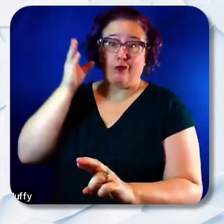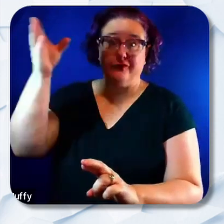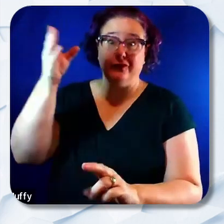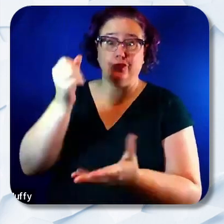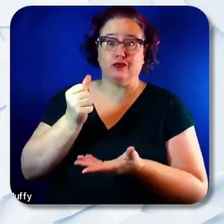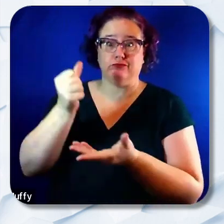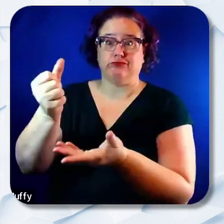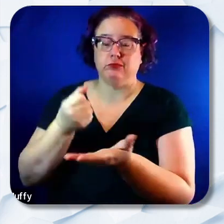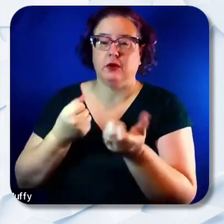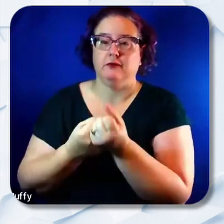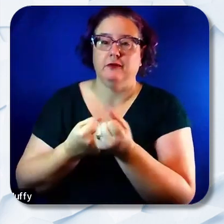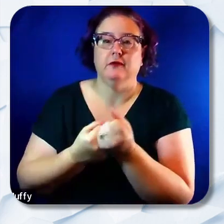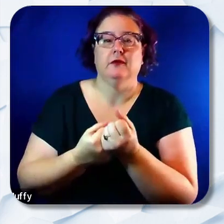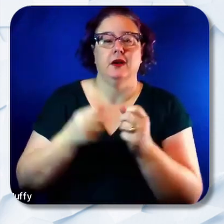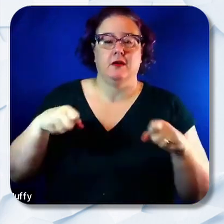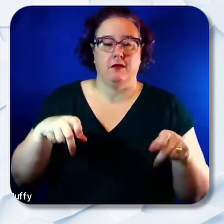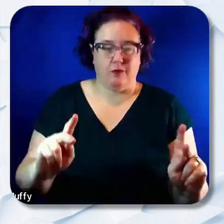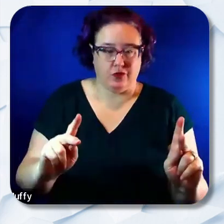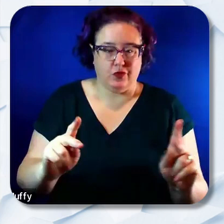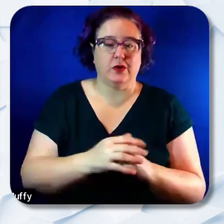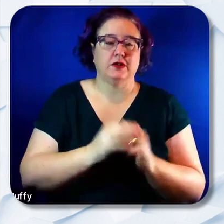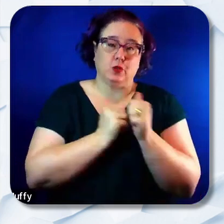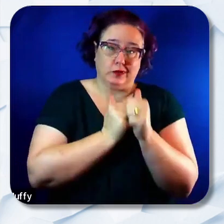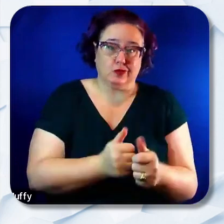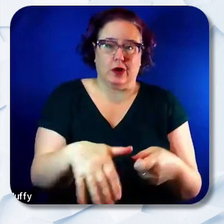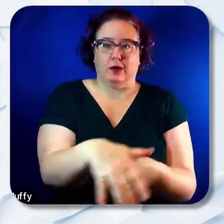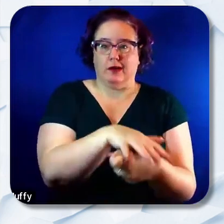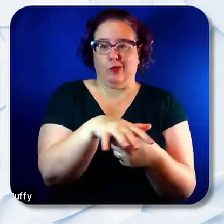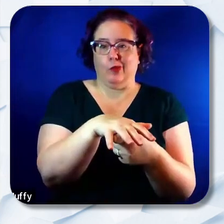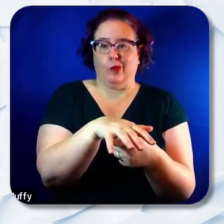is being appropriately used and tracked at the local level.